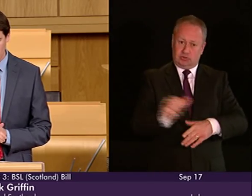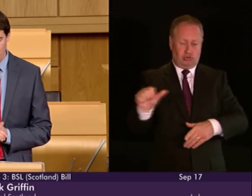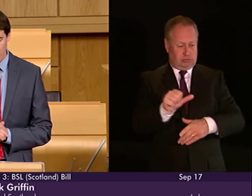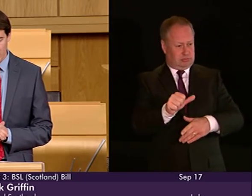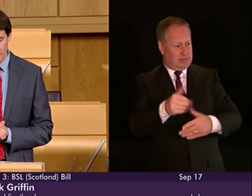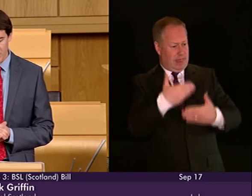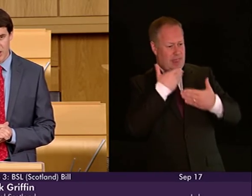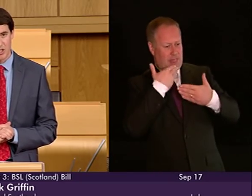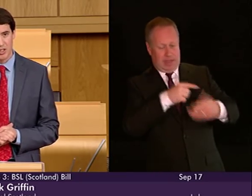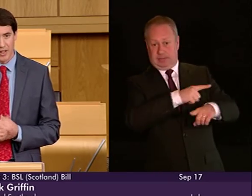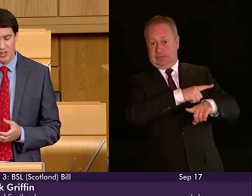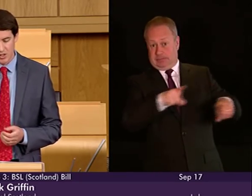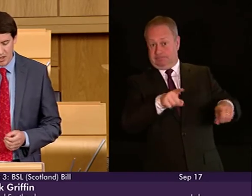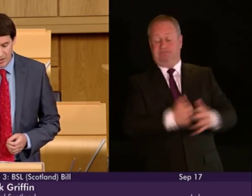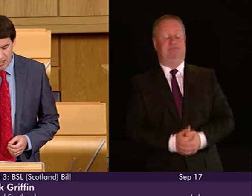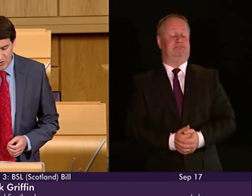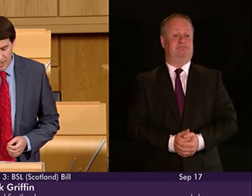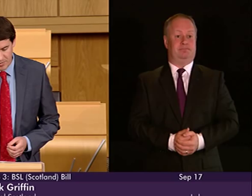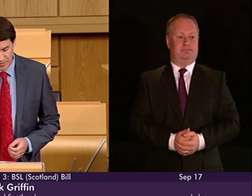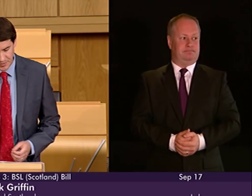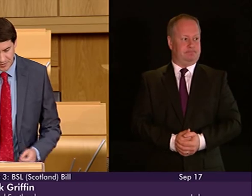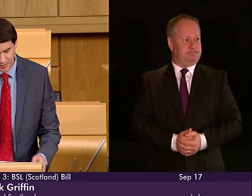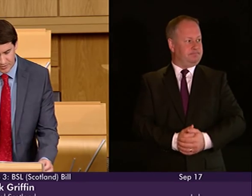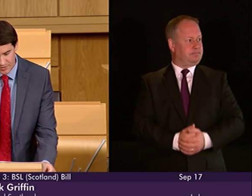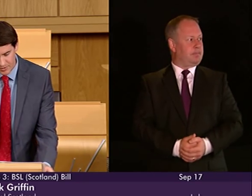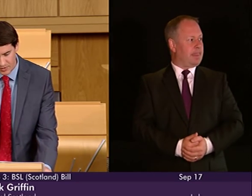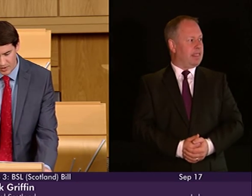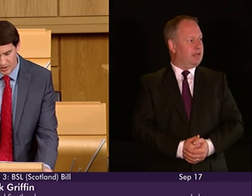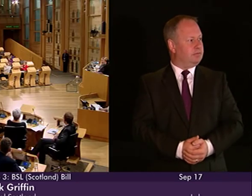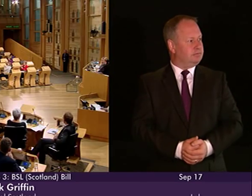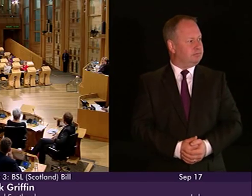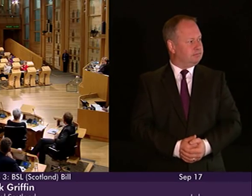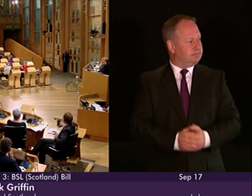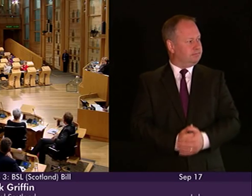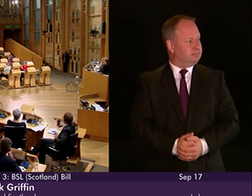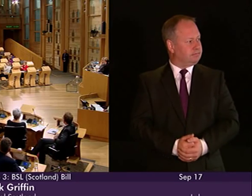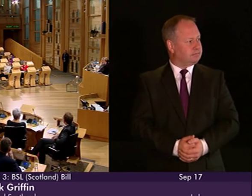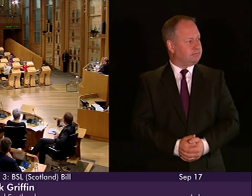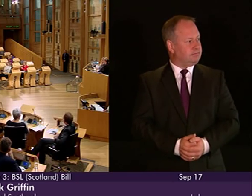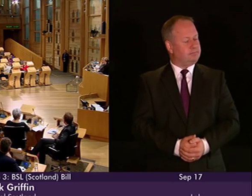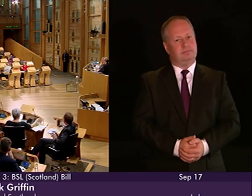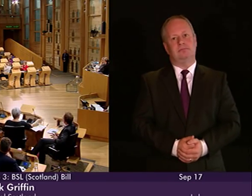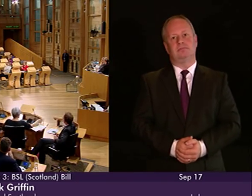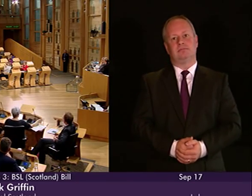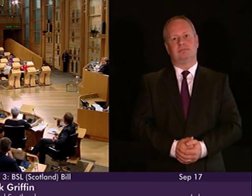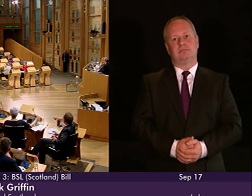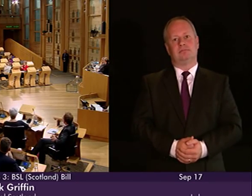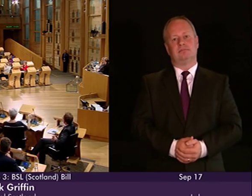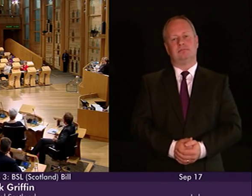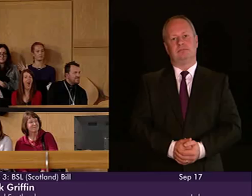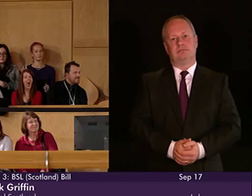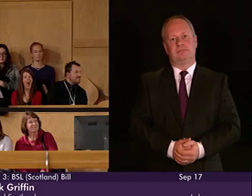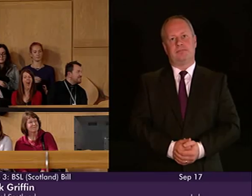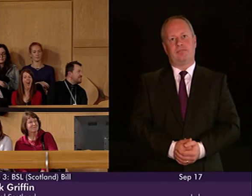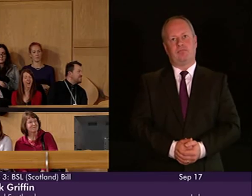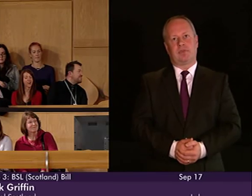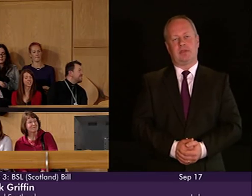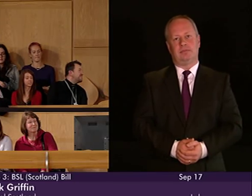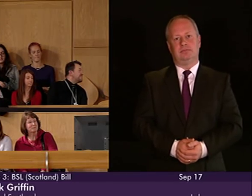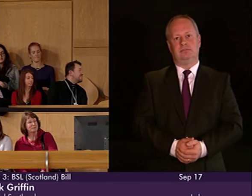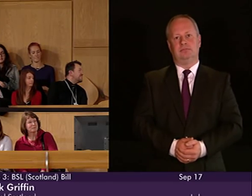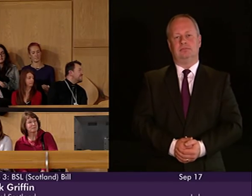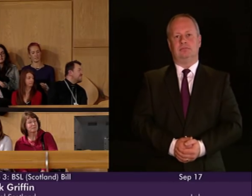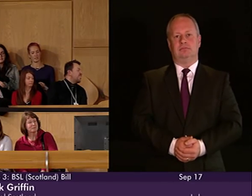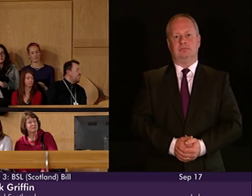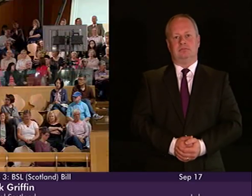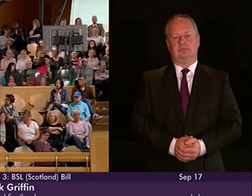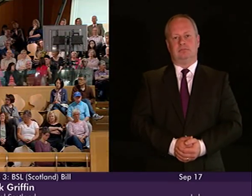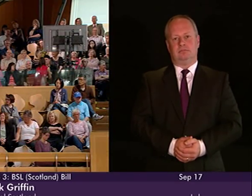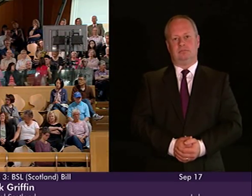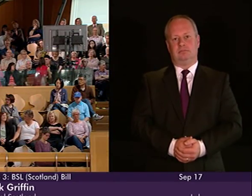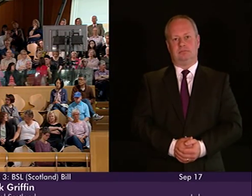that we show our appreciation and thank them.